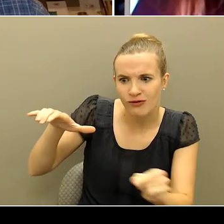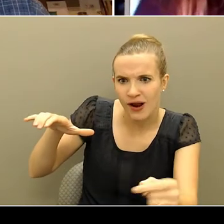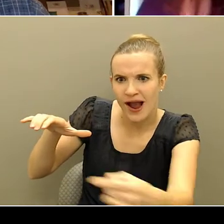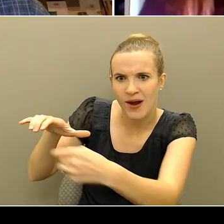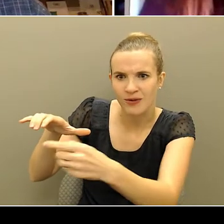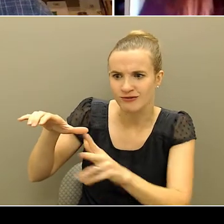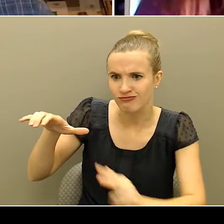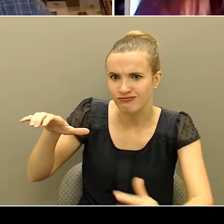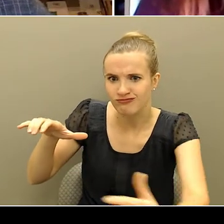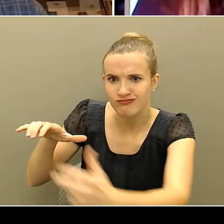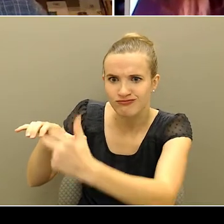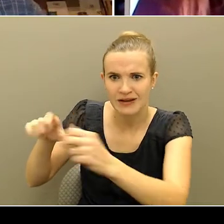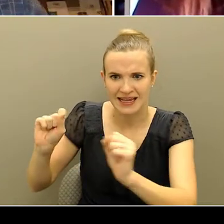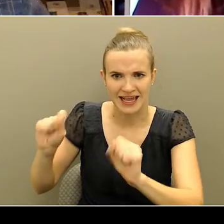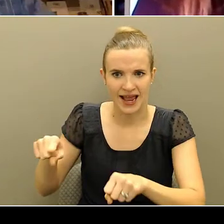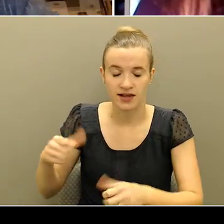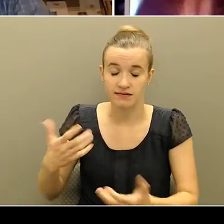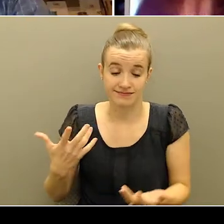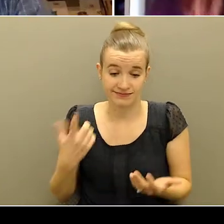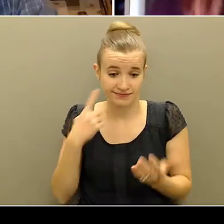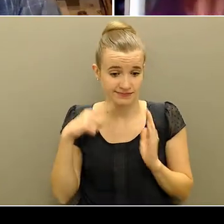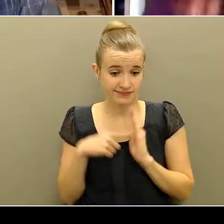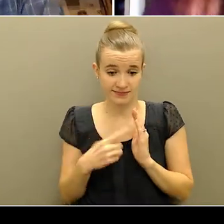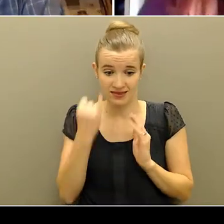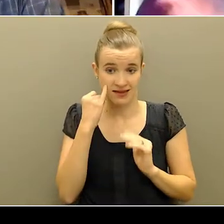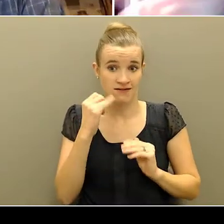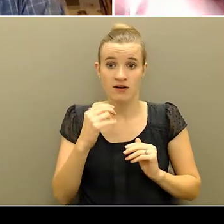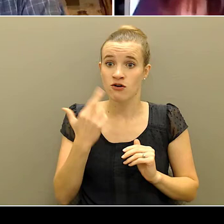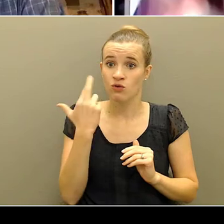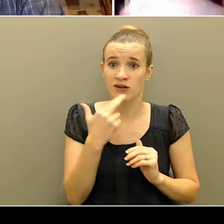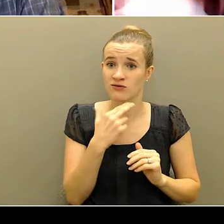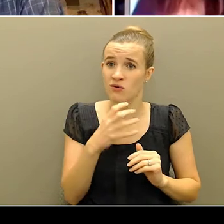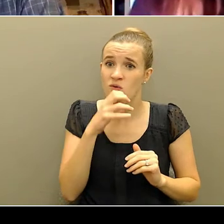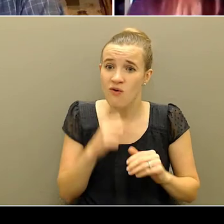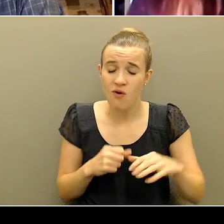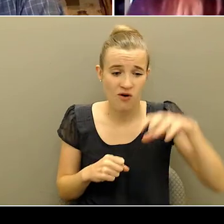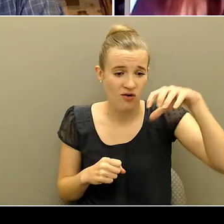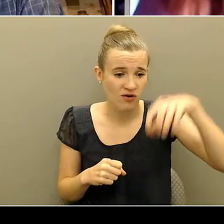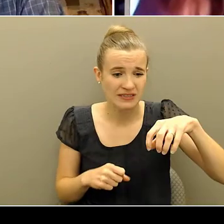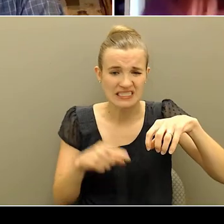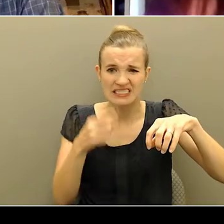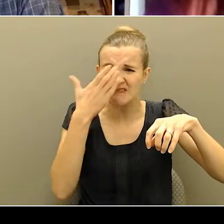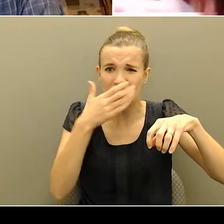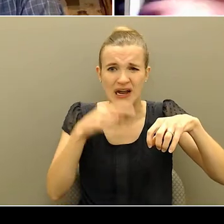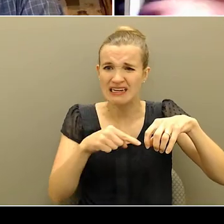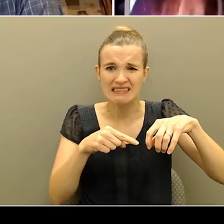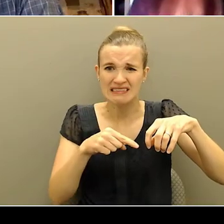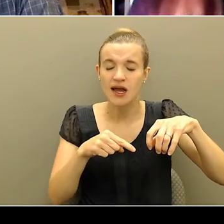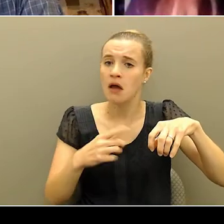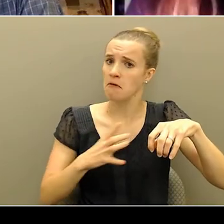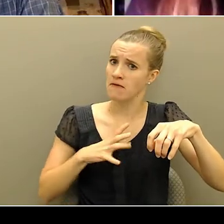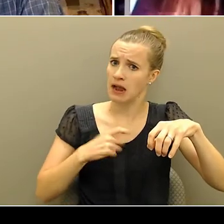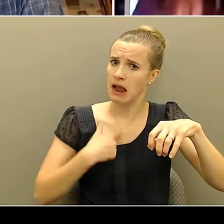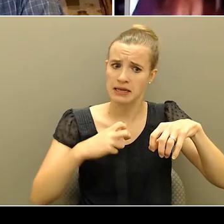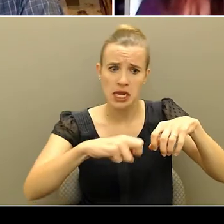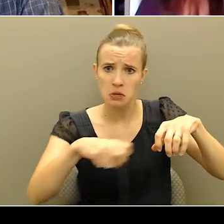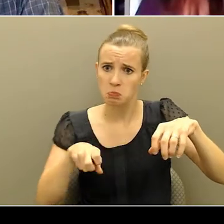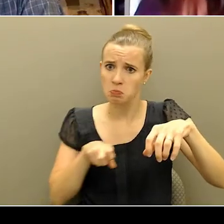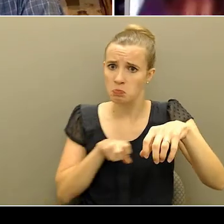business. You know have a, have a si n out, you know, push for assistance, you know, like, we have a ramp inside you know, like, whatever it might be